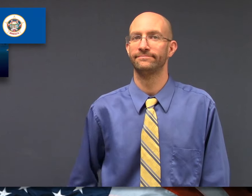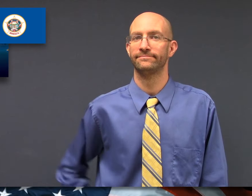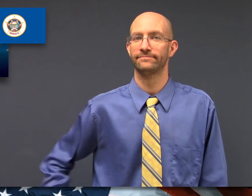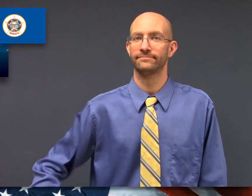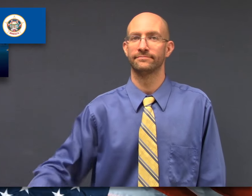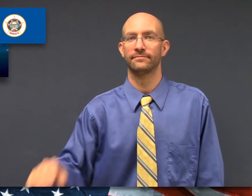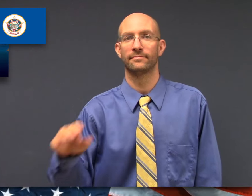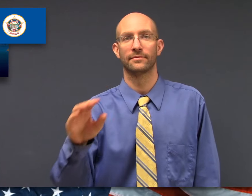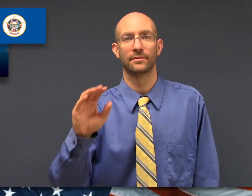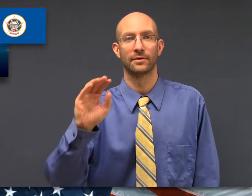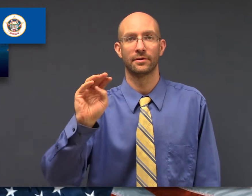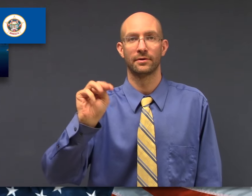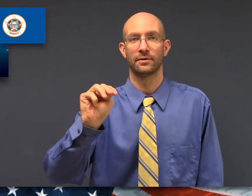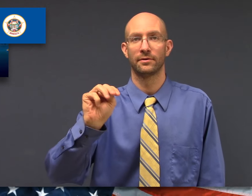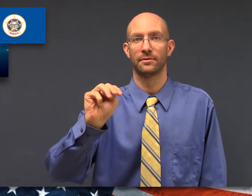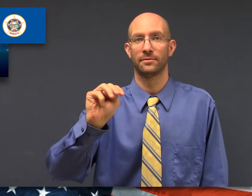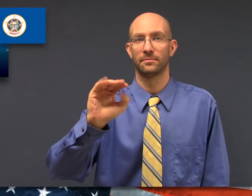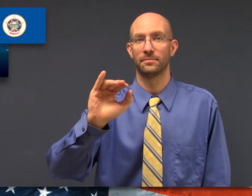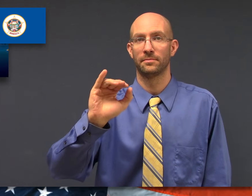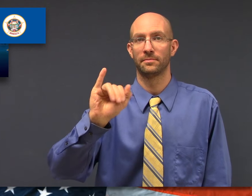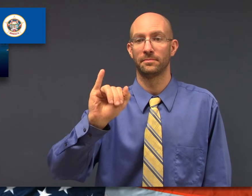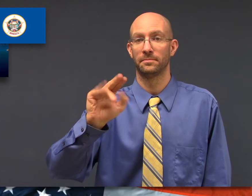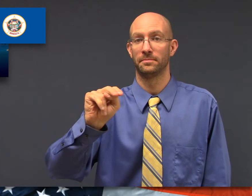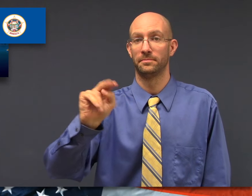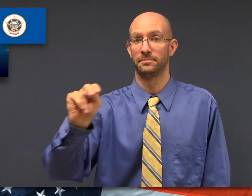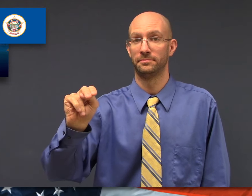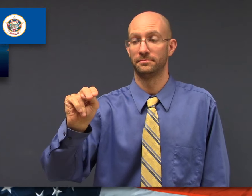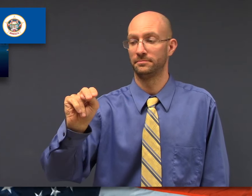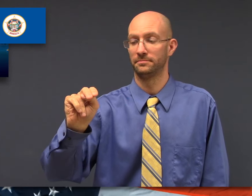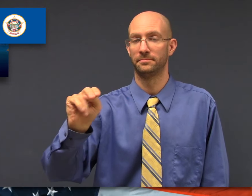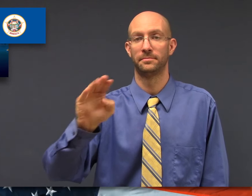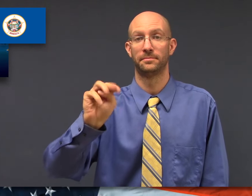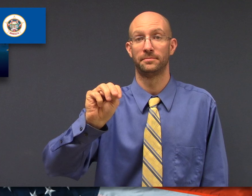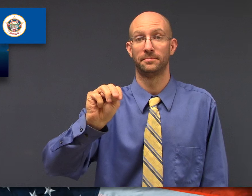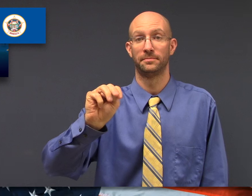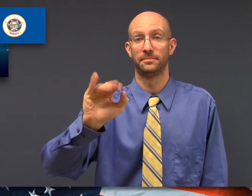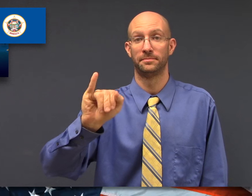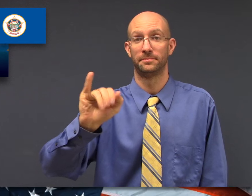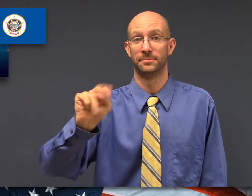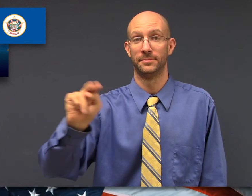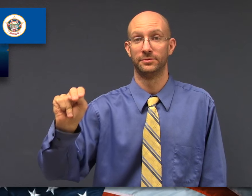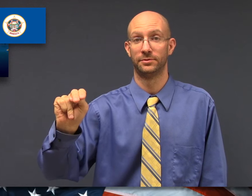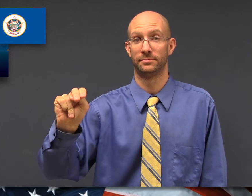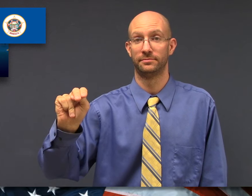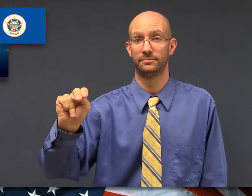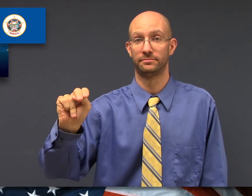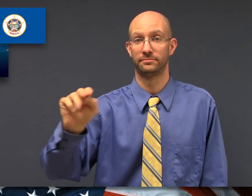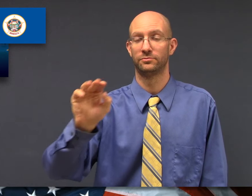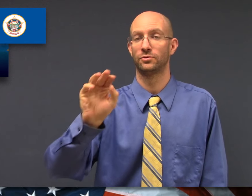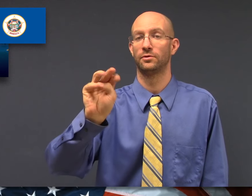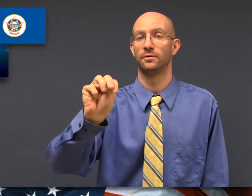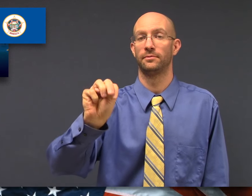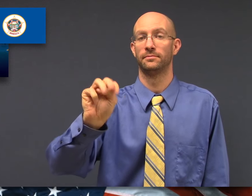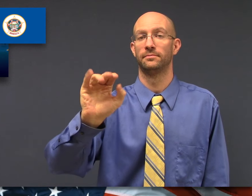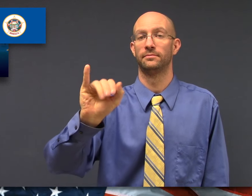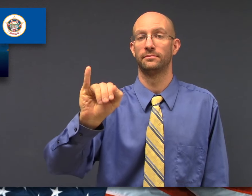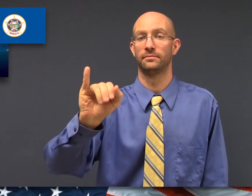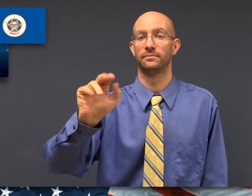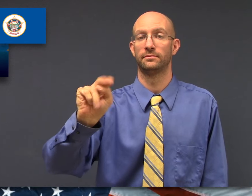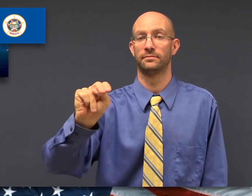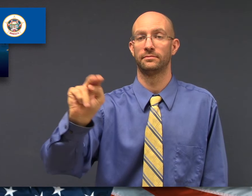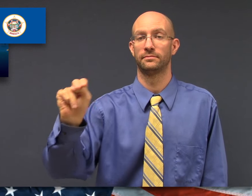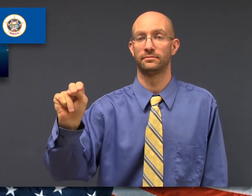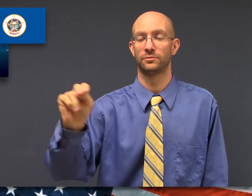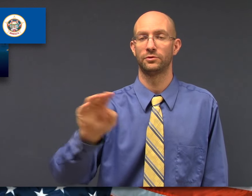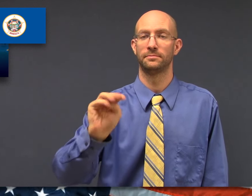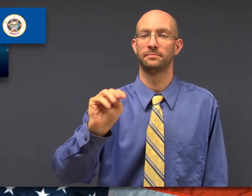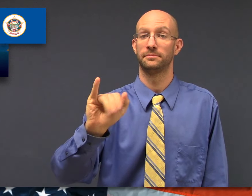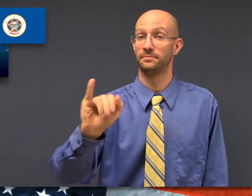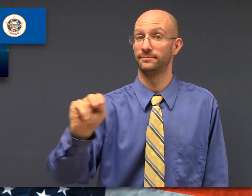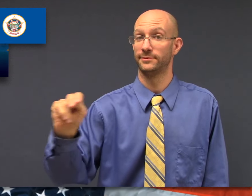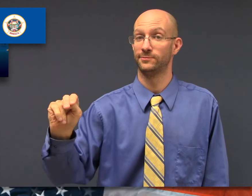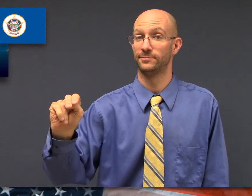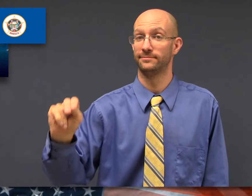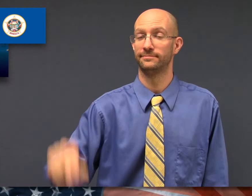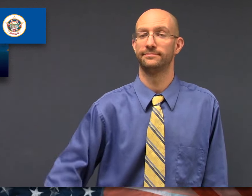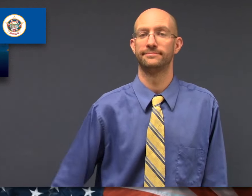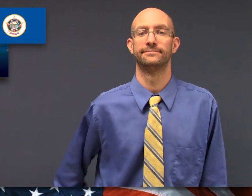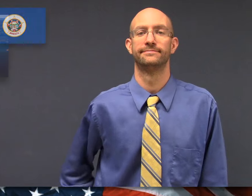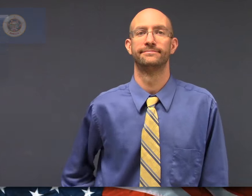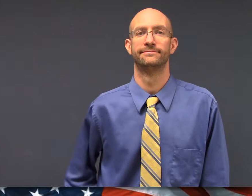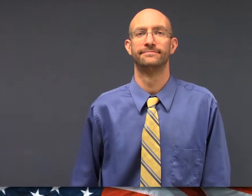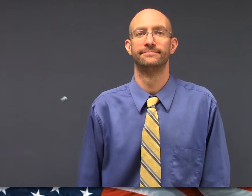fs-MINN